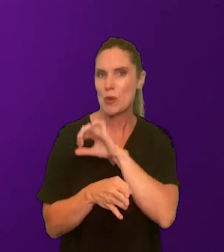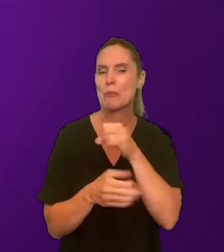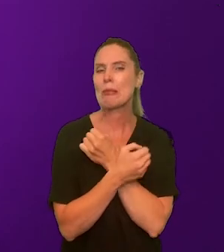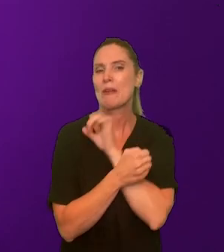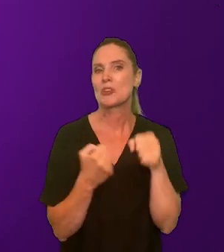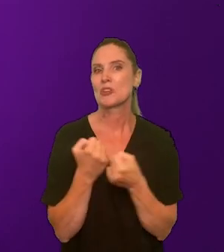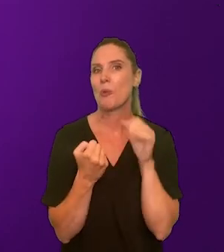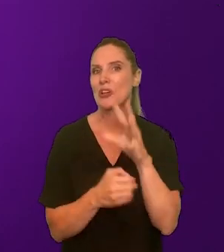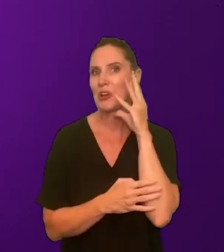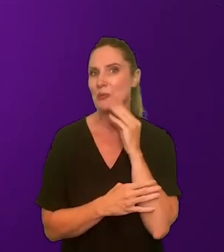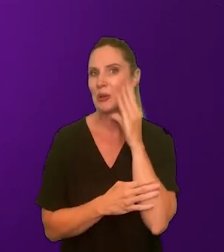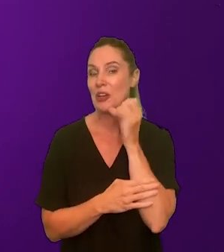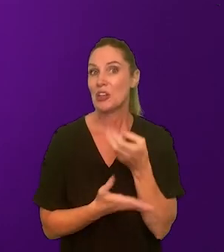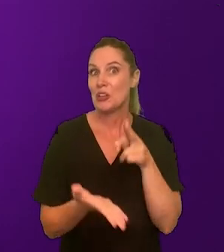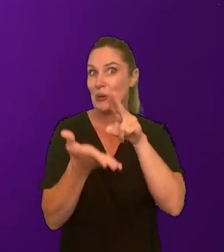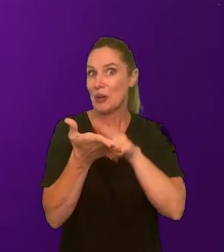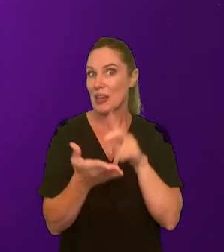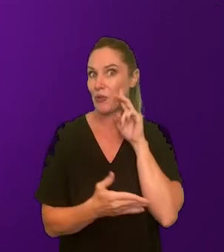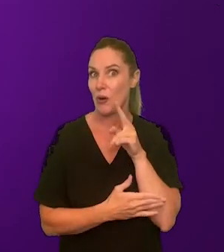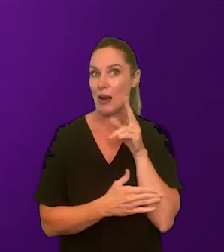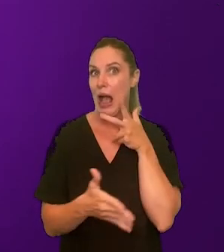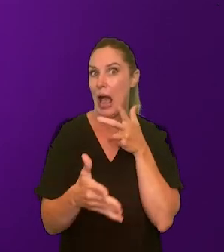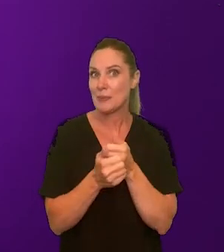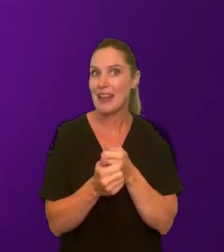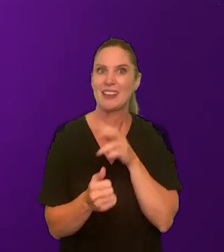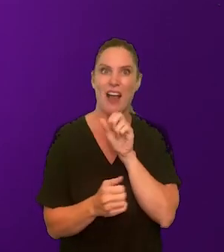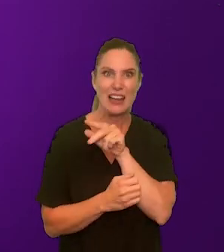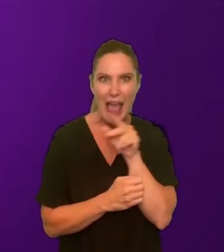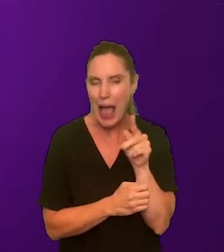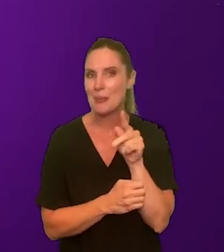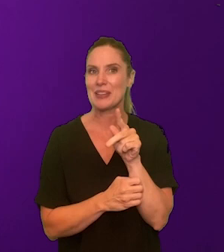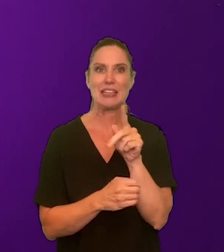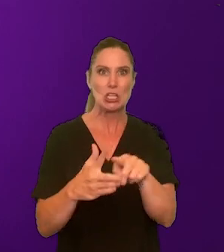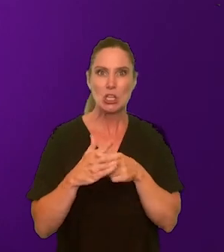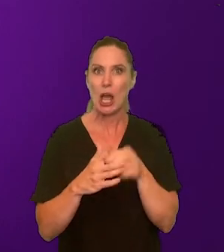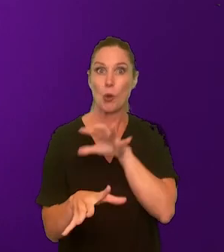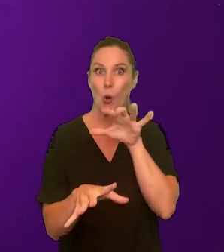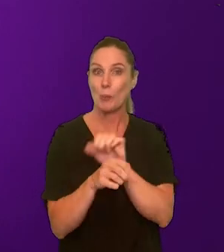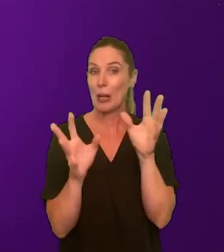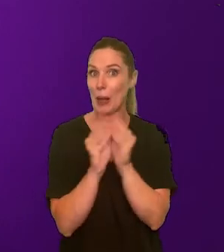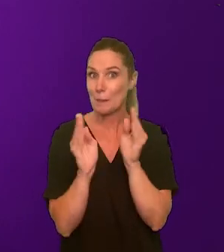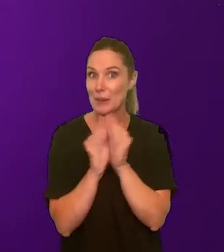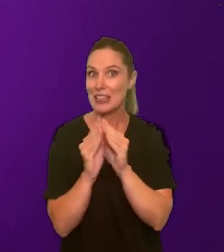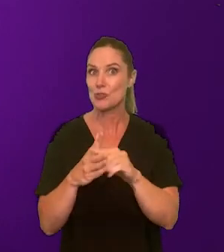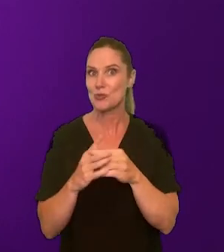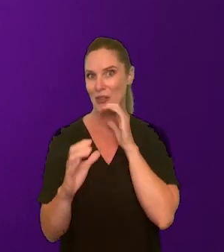You can sign up for updates on application launch or book a meeting with one of the Remarkable team members to start this conversation.